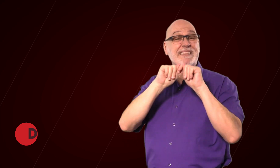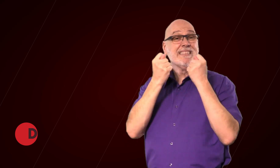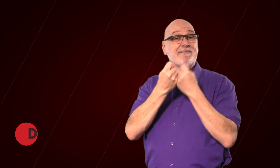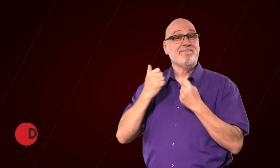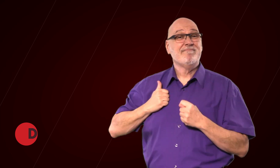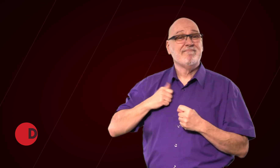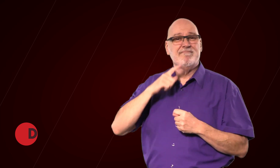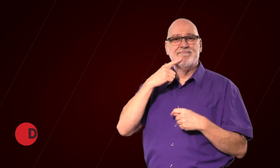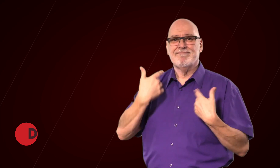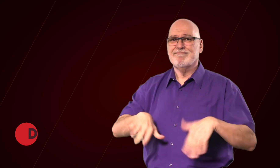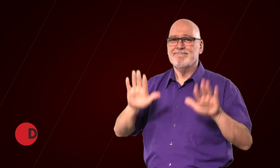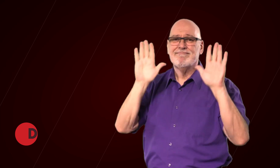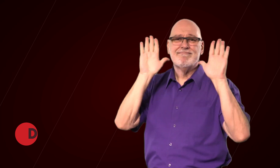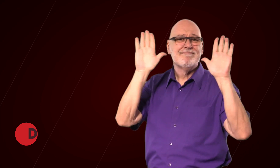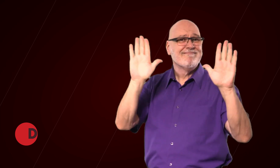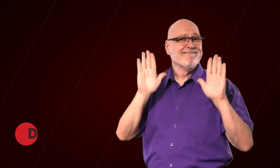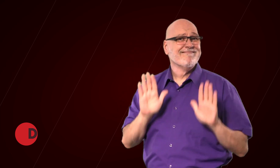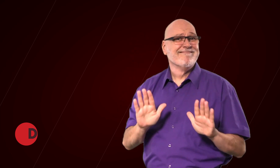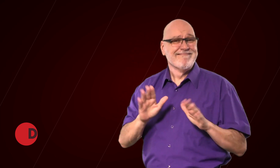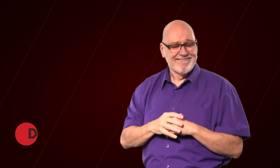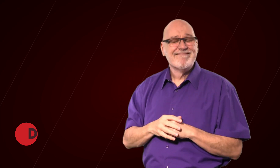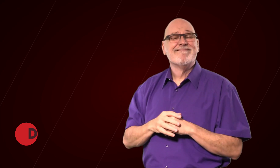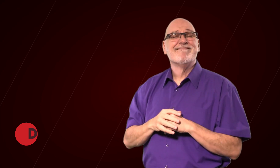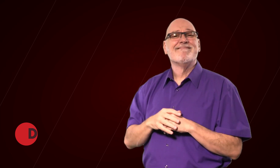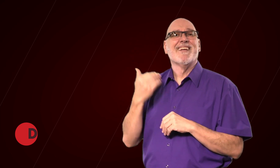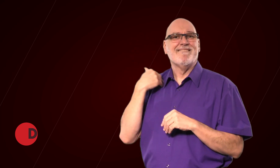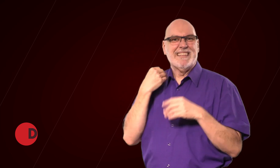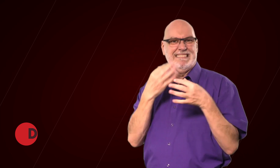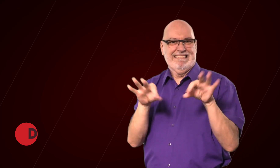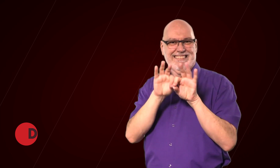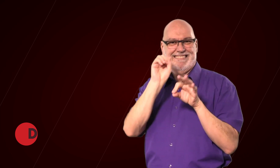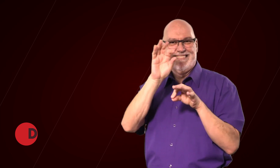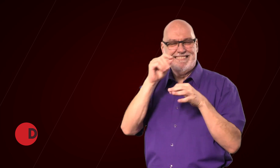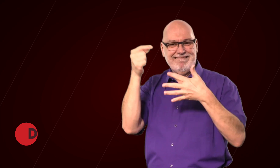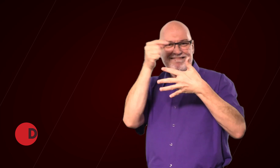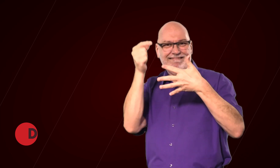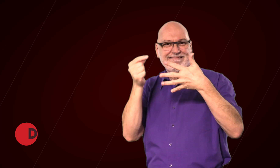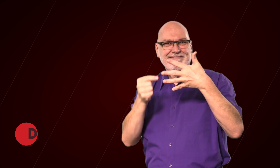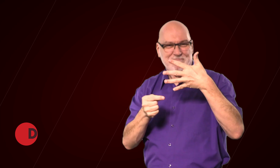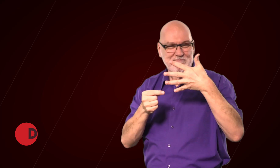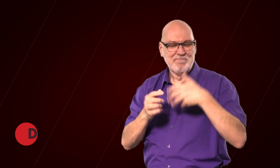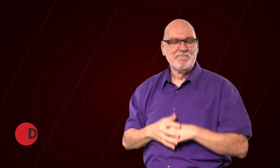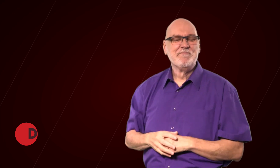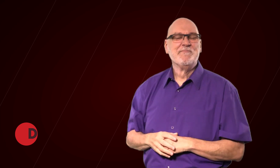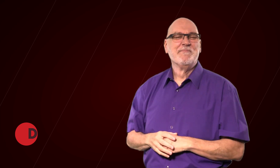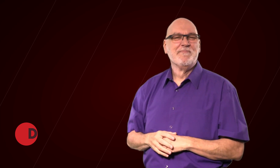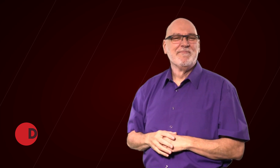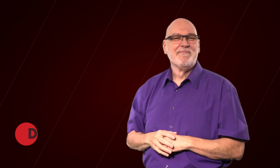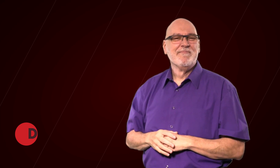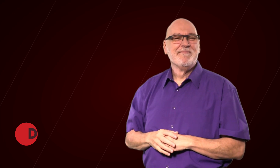Team Canada did so well and here are some highlights: